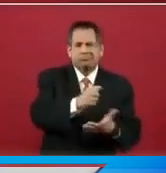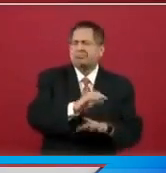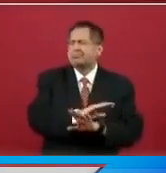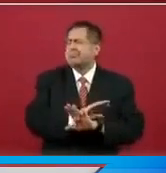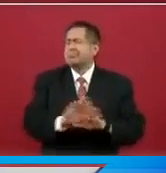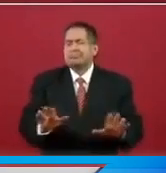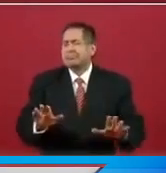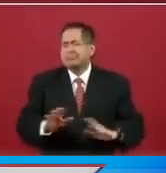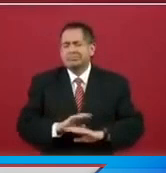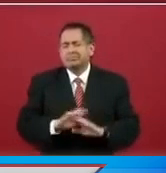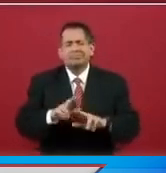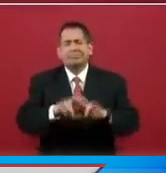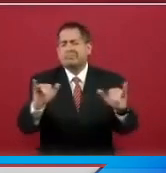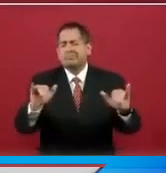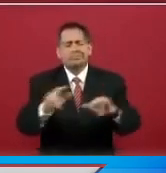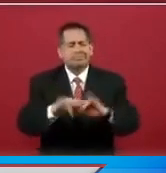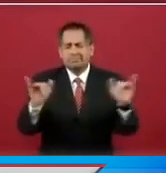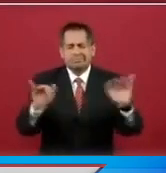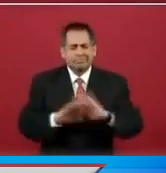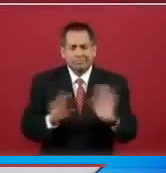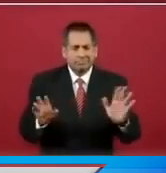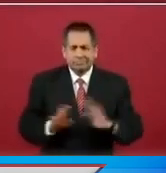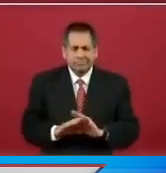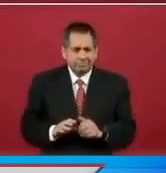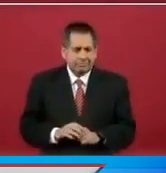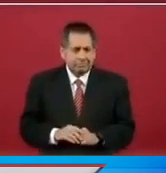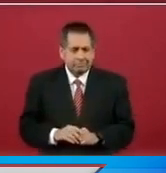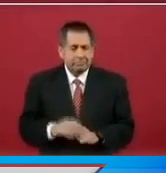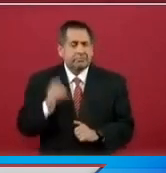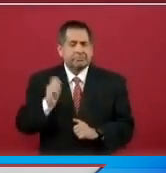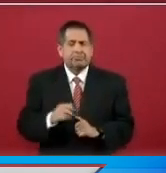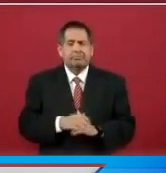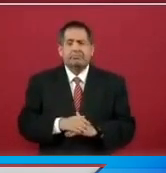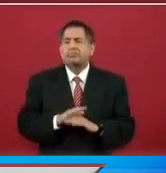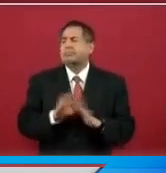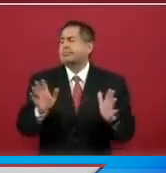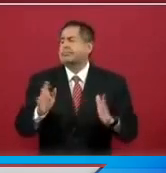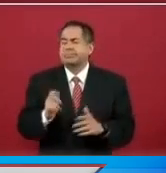There will no longer be delivery of resources to anyone a memorandum was sent to all the dependencies of the Federal Government